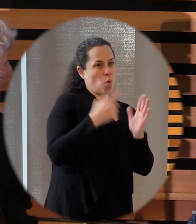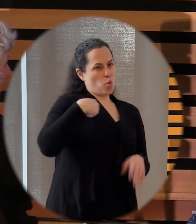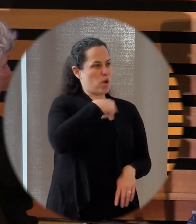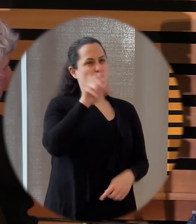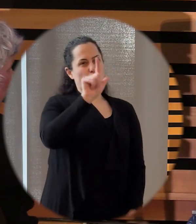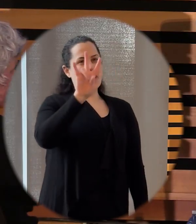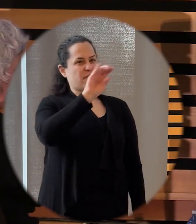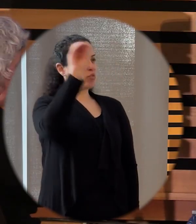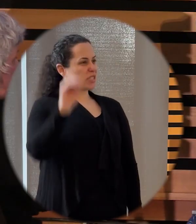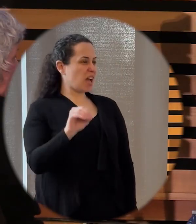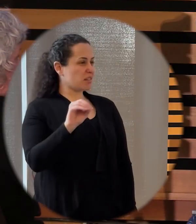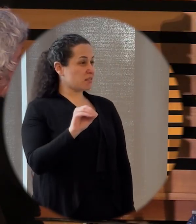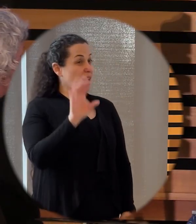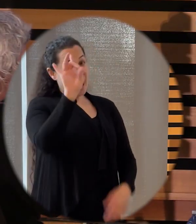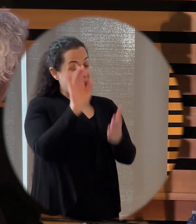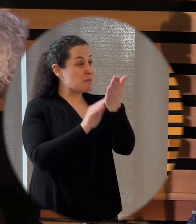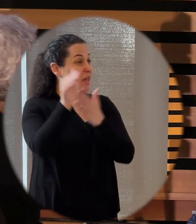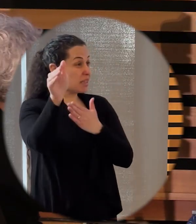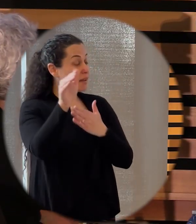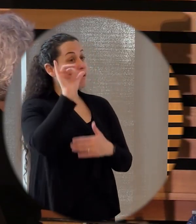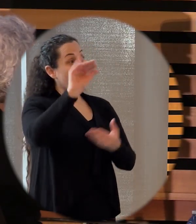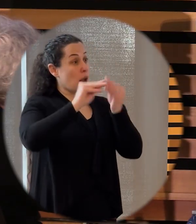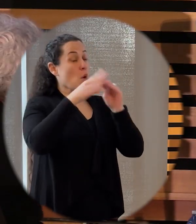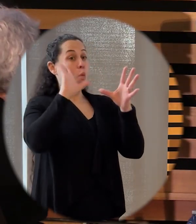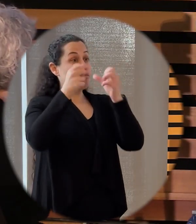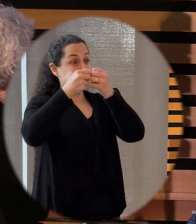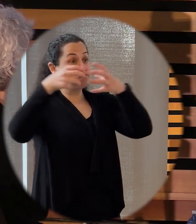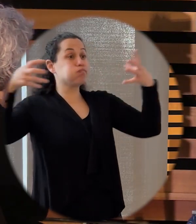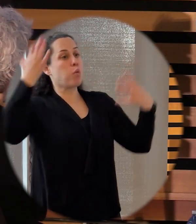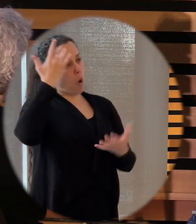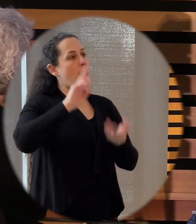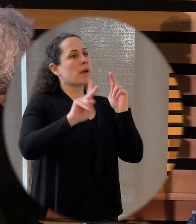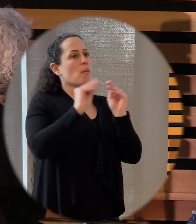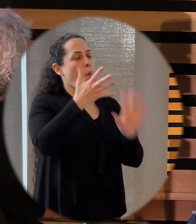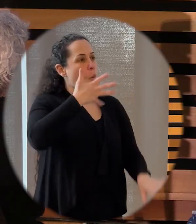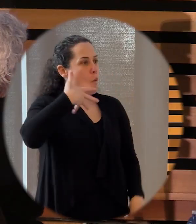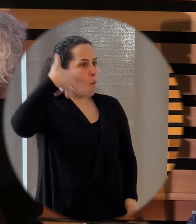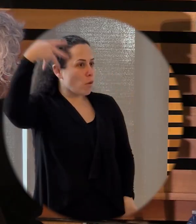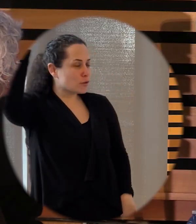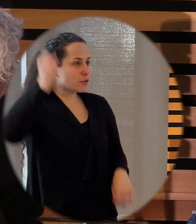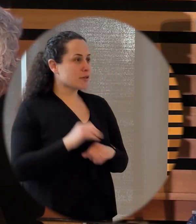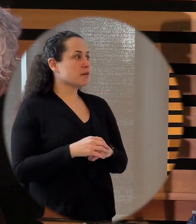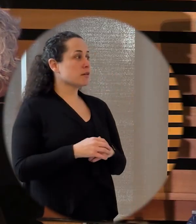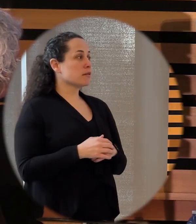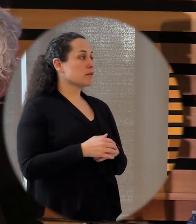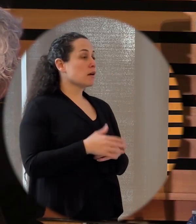8 million. And that number is growing with the aging of our population. Some of us in the room